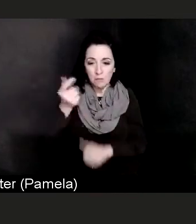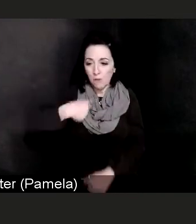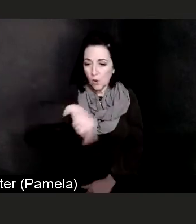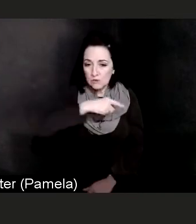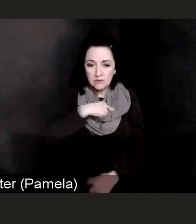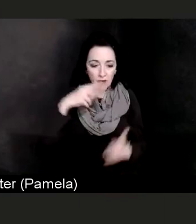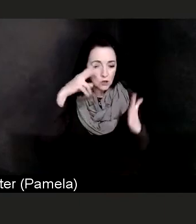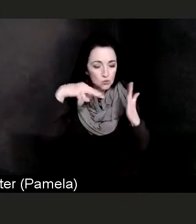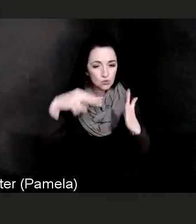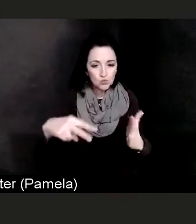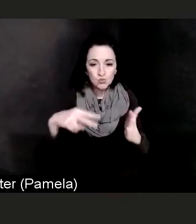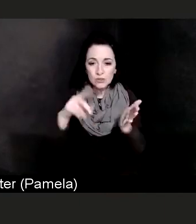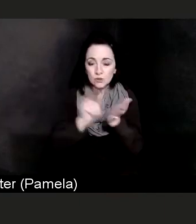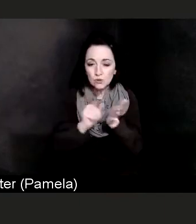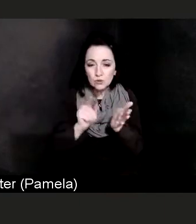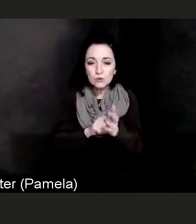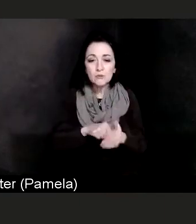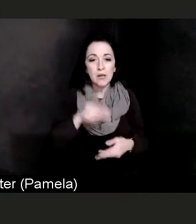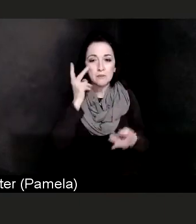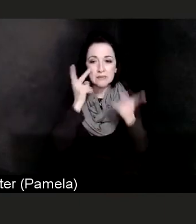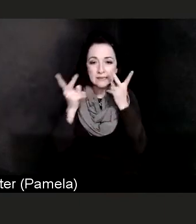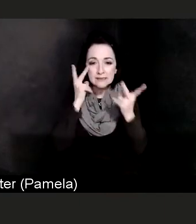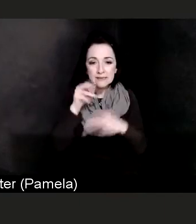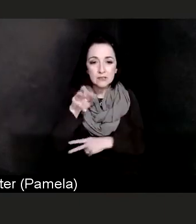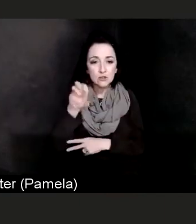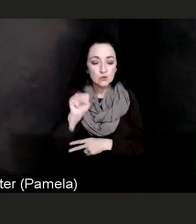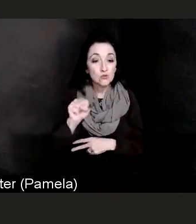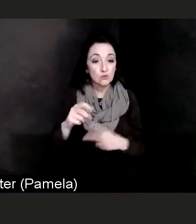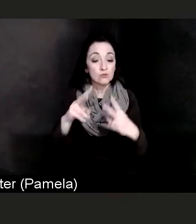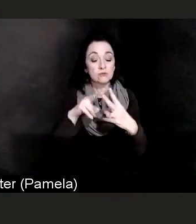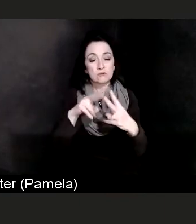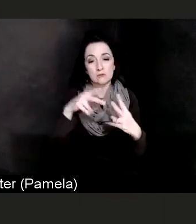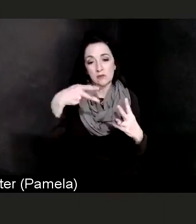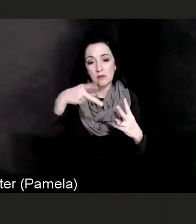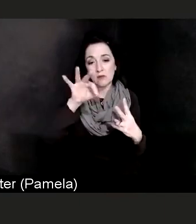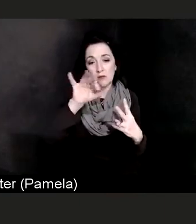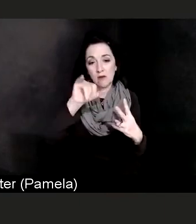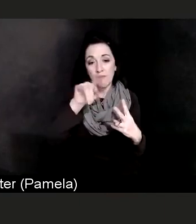these are the Pfizer vaccine and the Moderna vaccine.